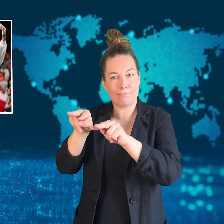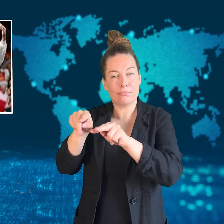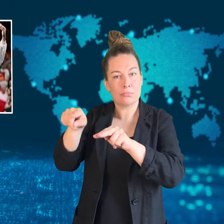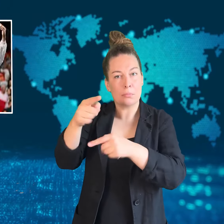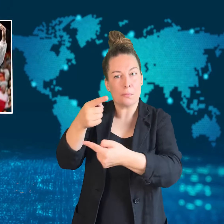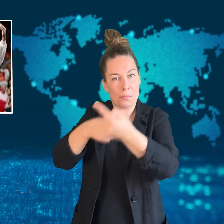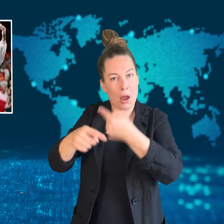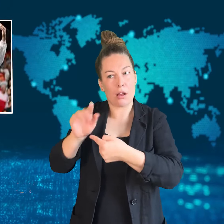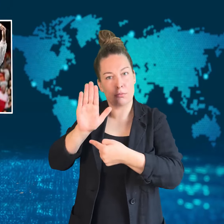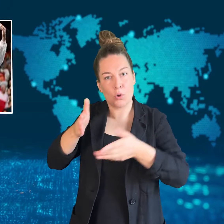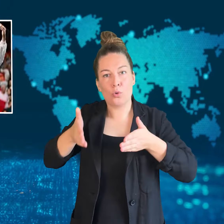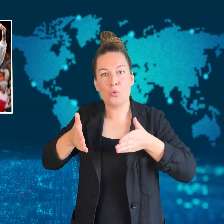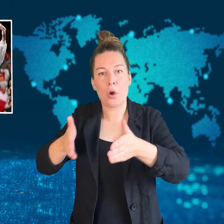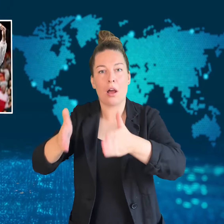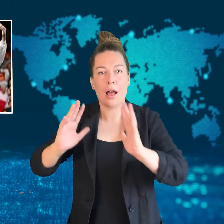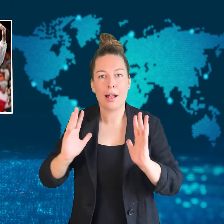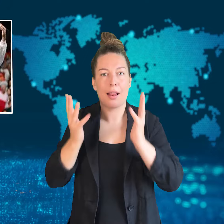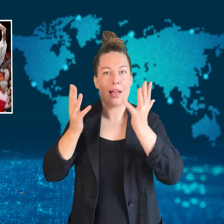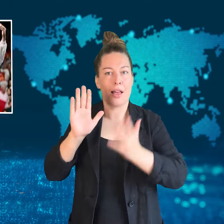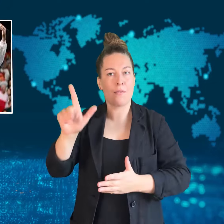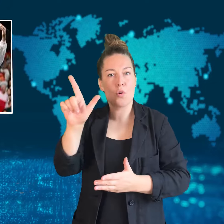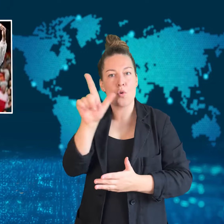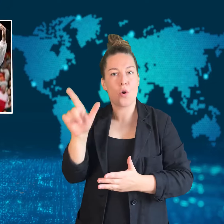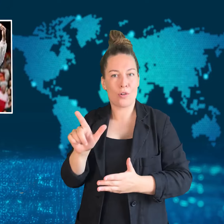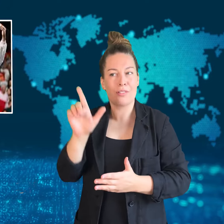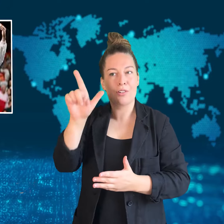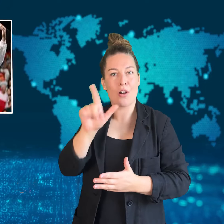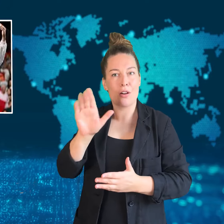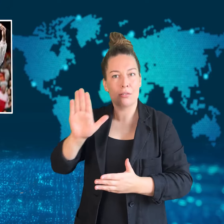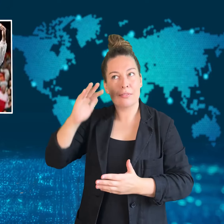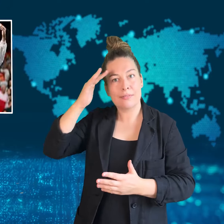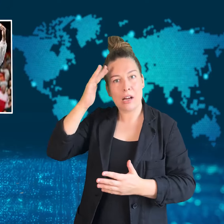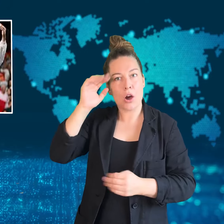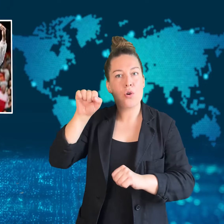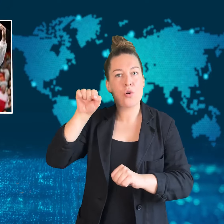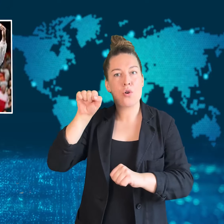This is typical standard procedure for any athletes when they've been